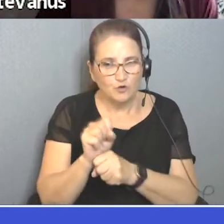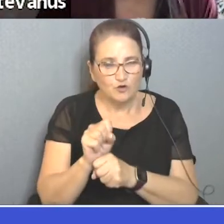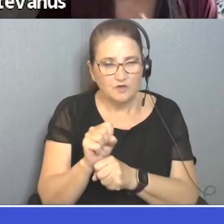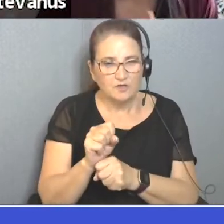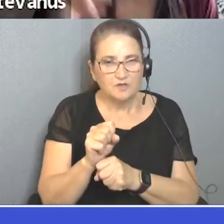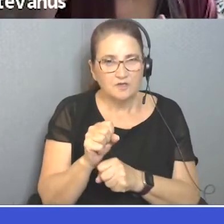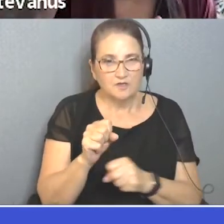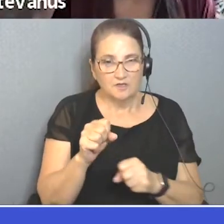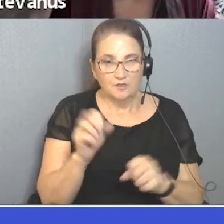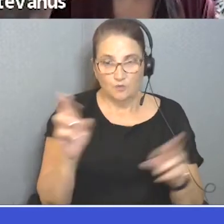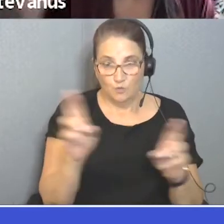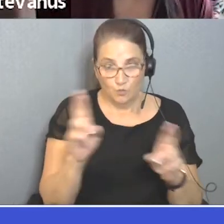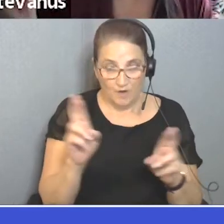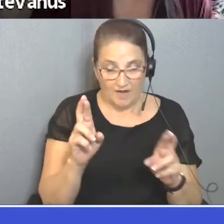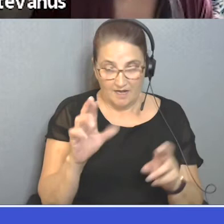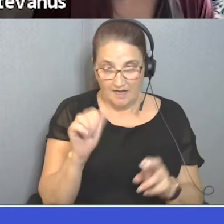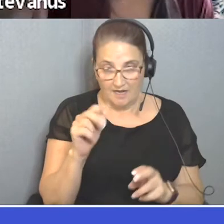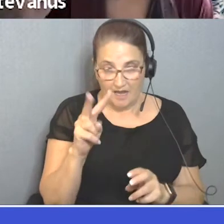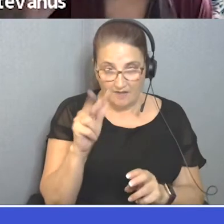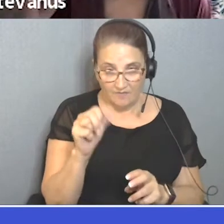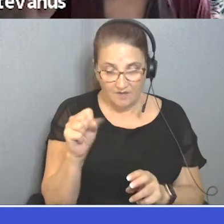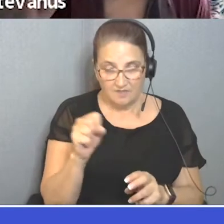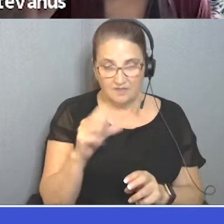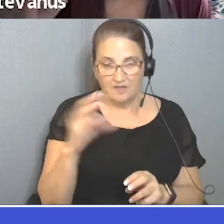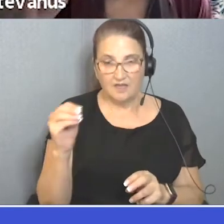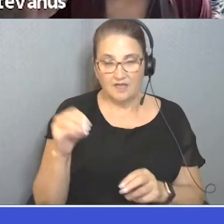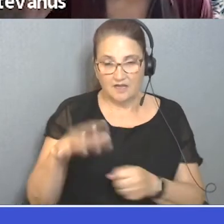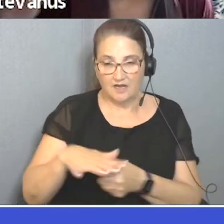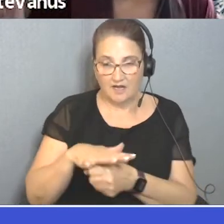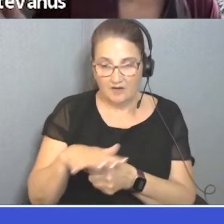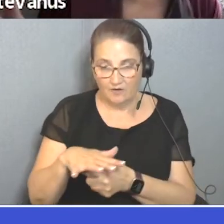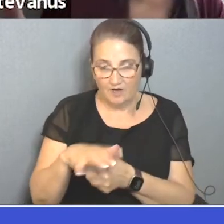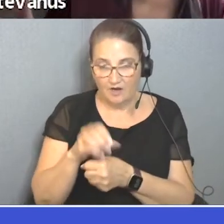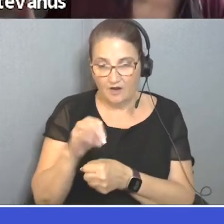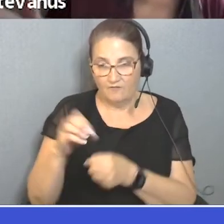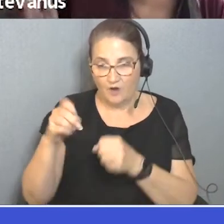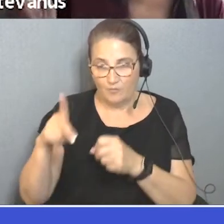on your work. When you have your canvas ready, when